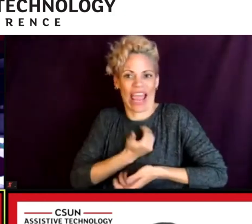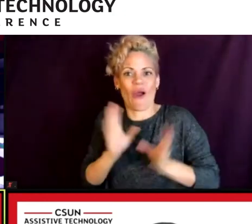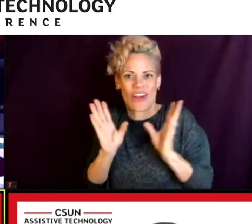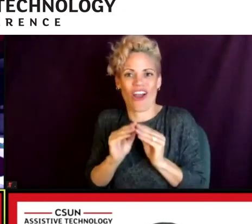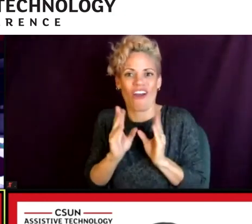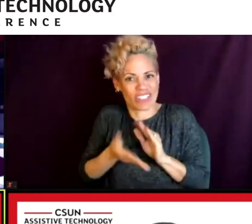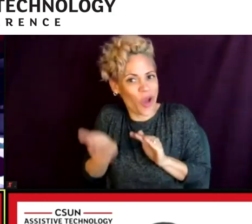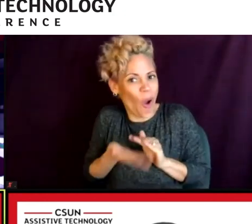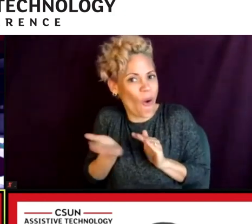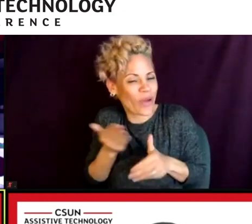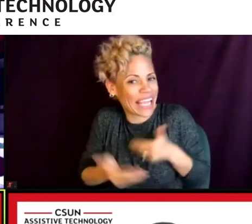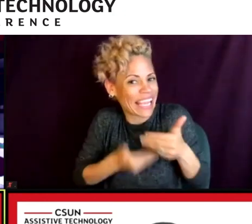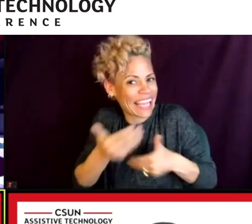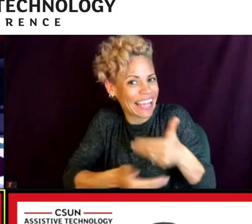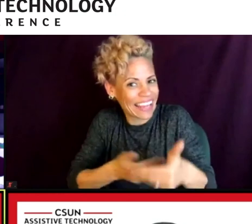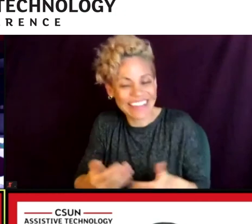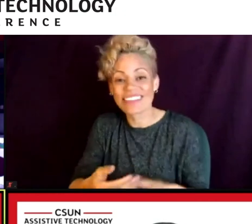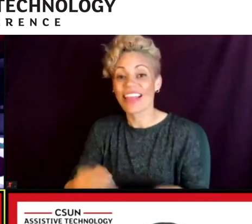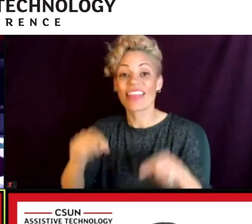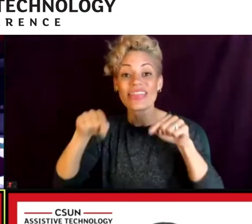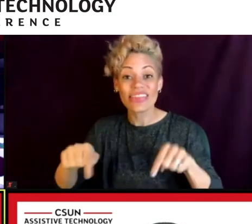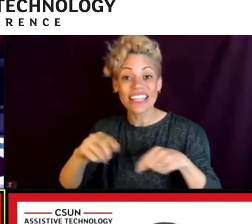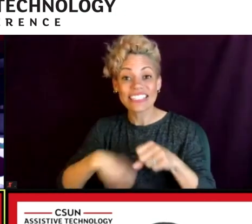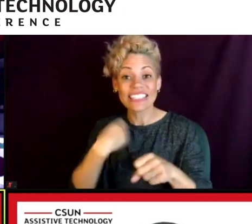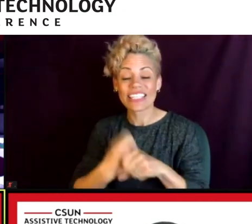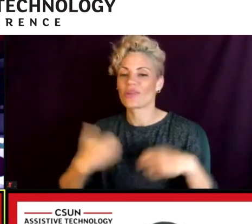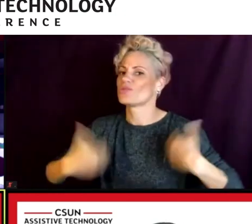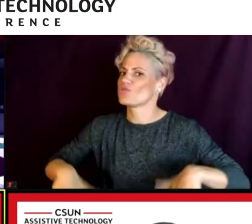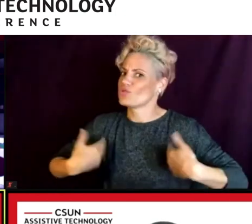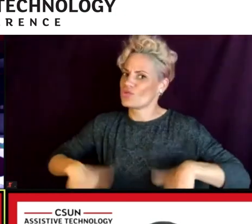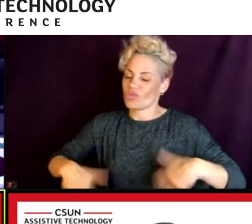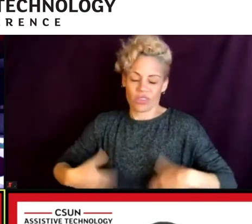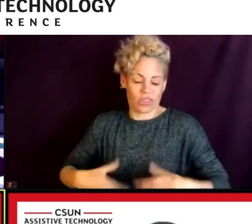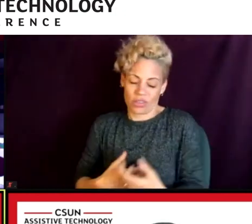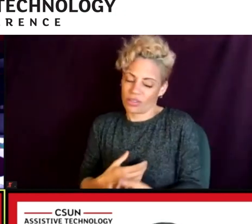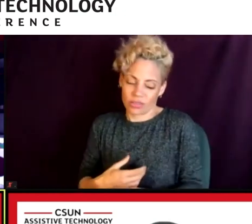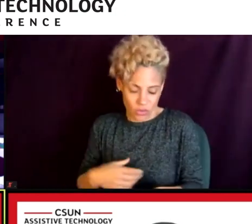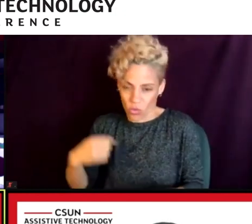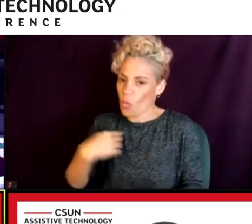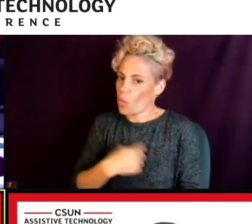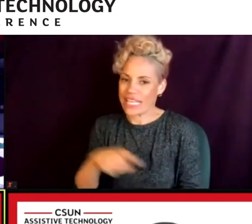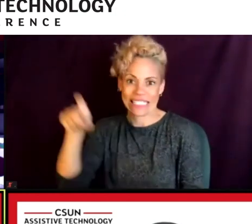And this year, trust me, it was very much needed and appreciated more than ever.